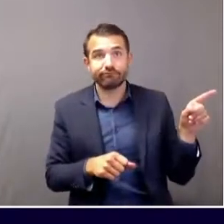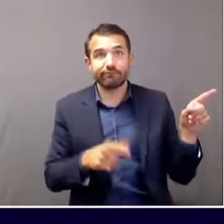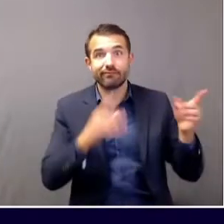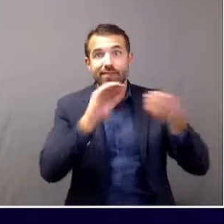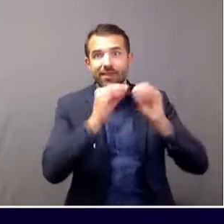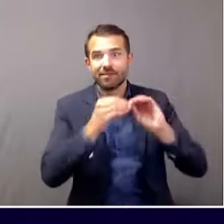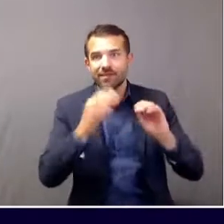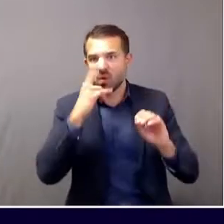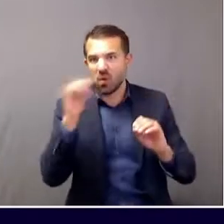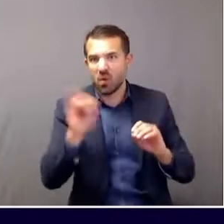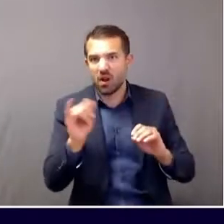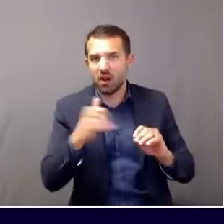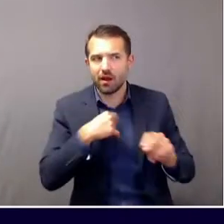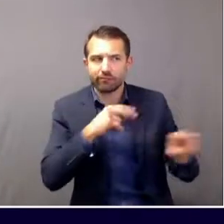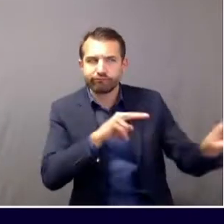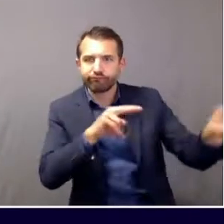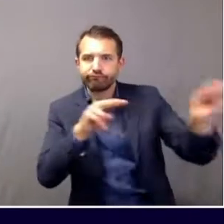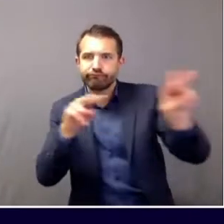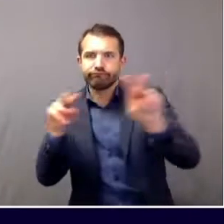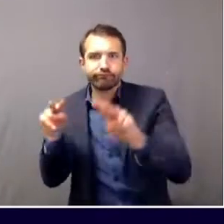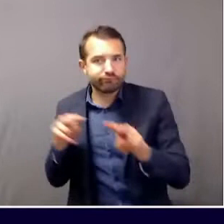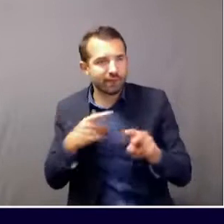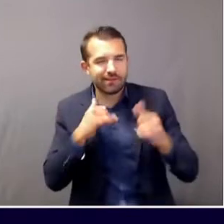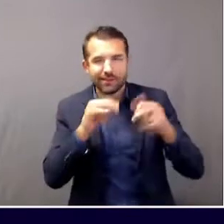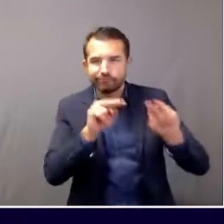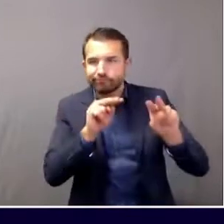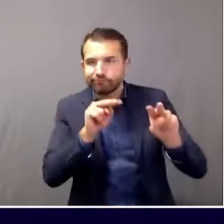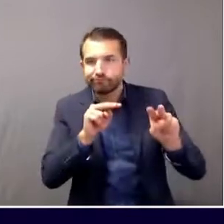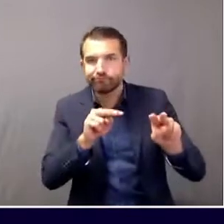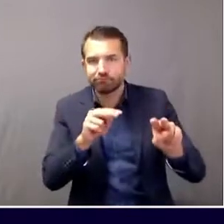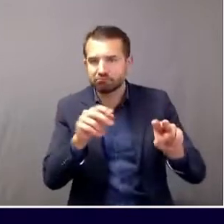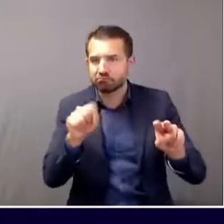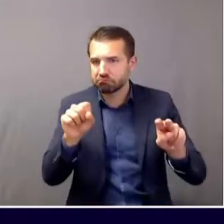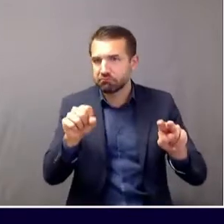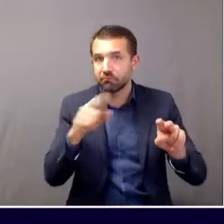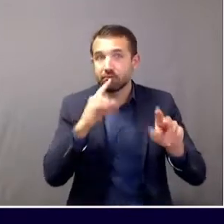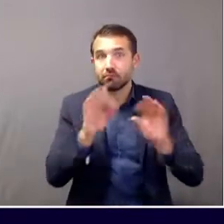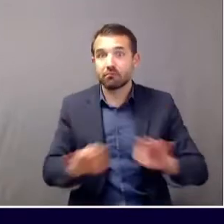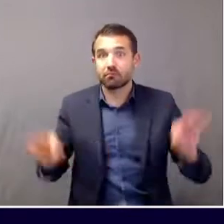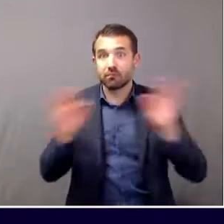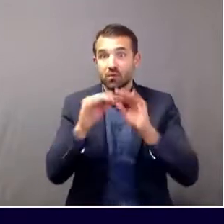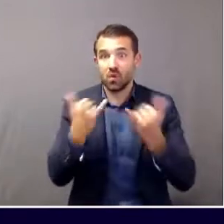sure that I'm briefing everybody